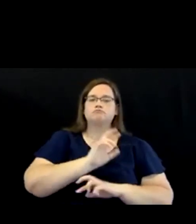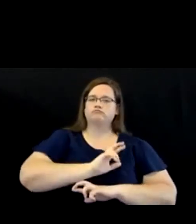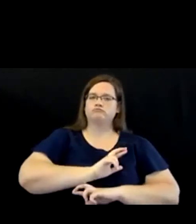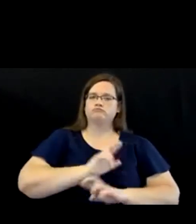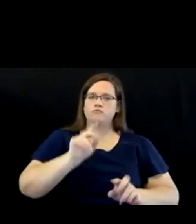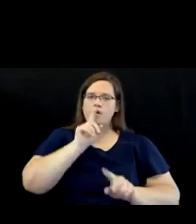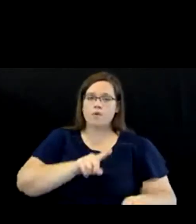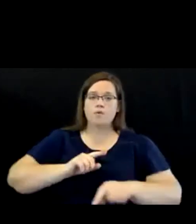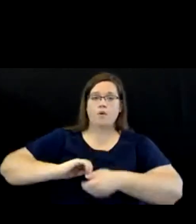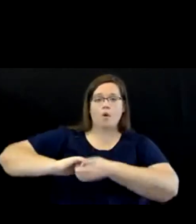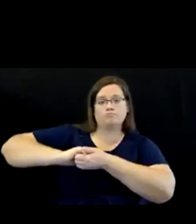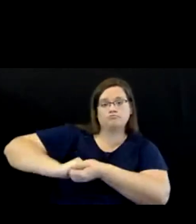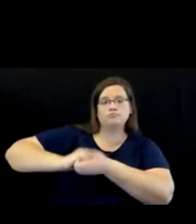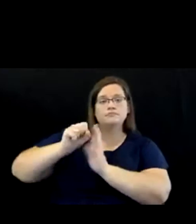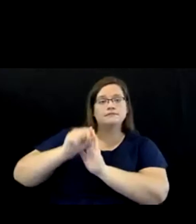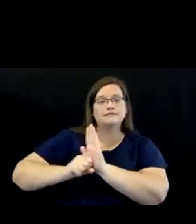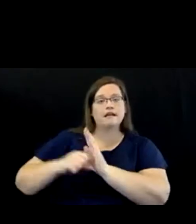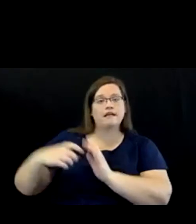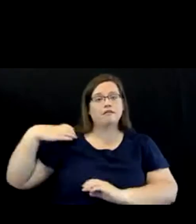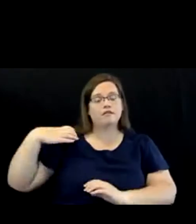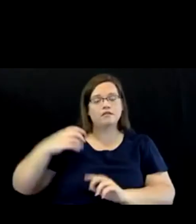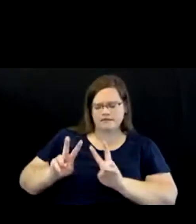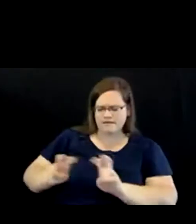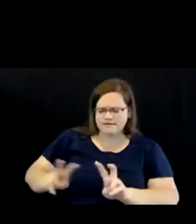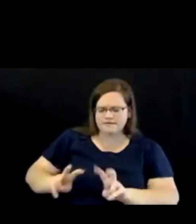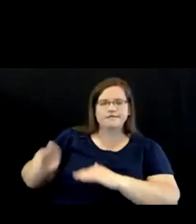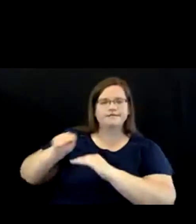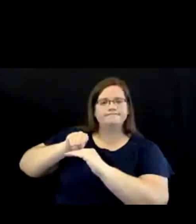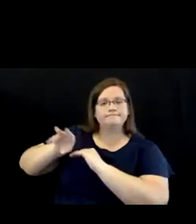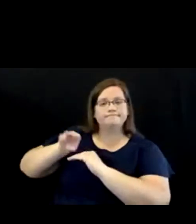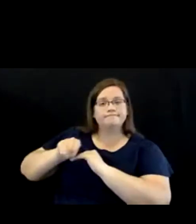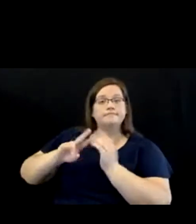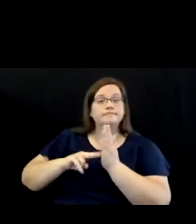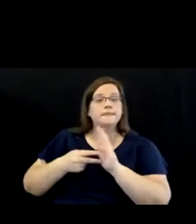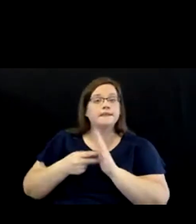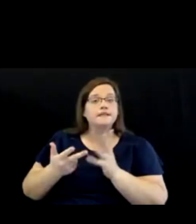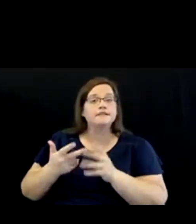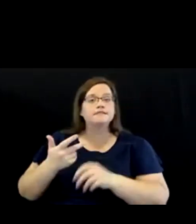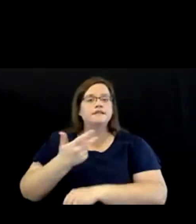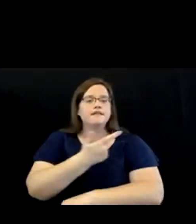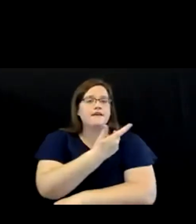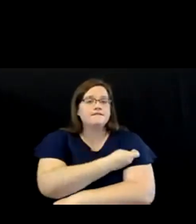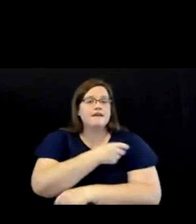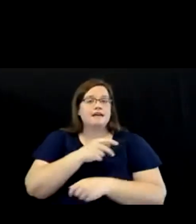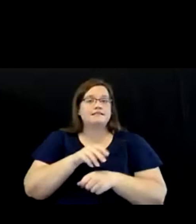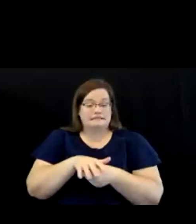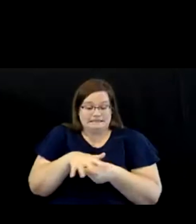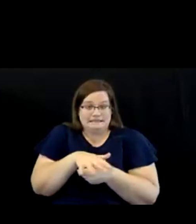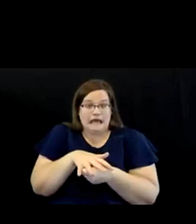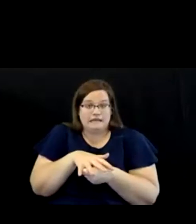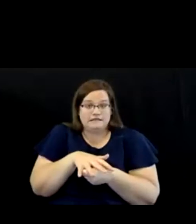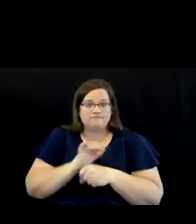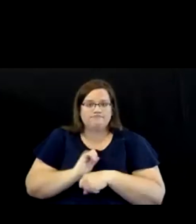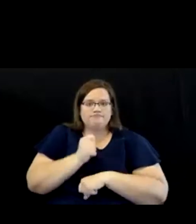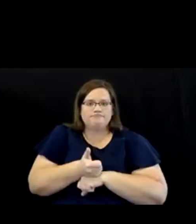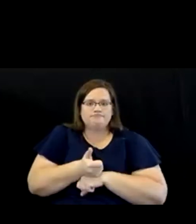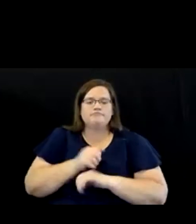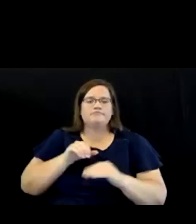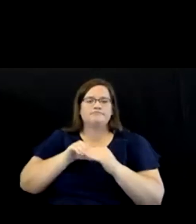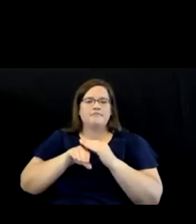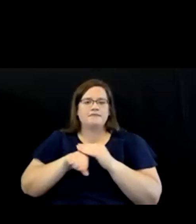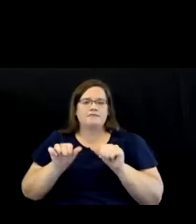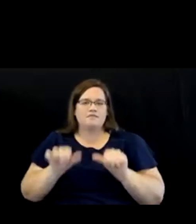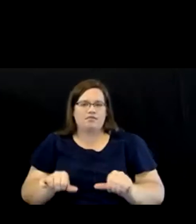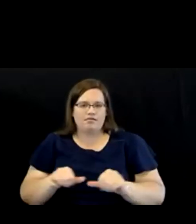officials to ensure vaccines are available ahead of time. A lot of